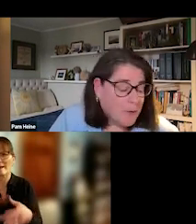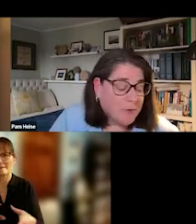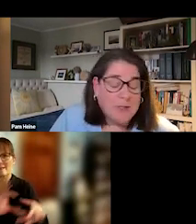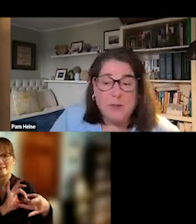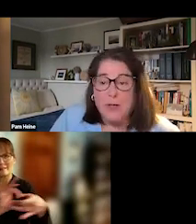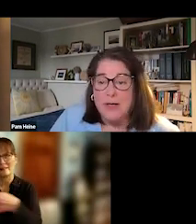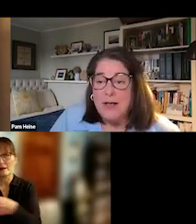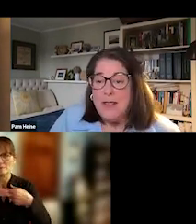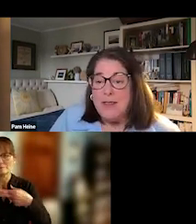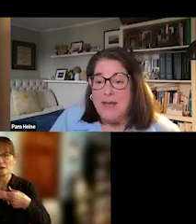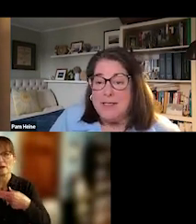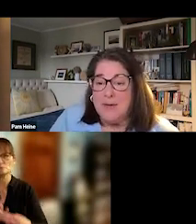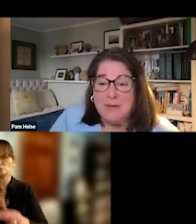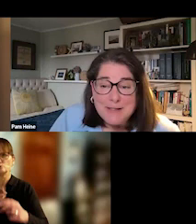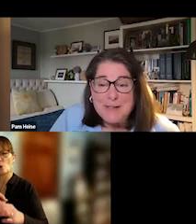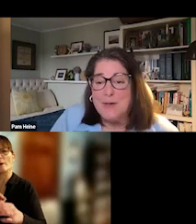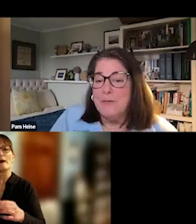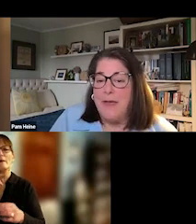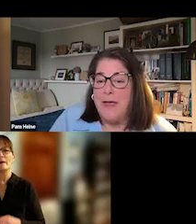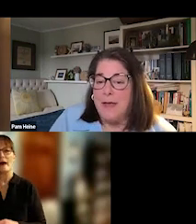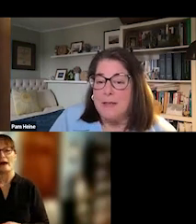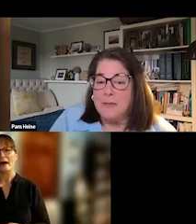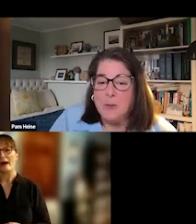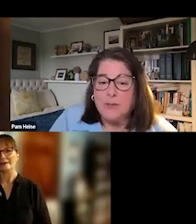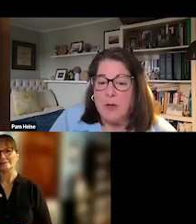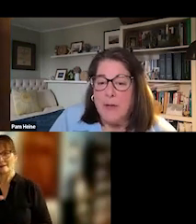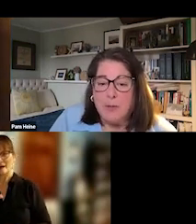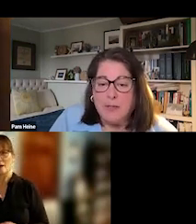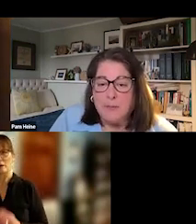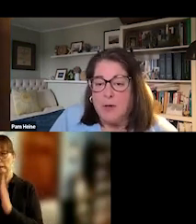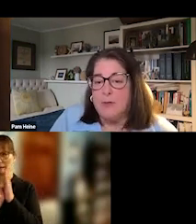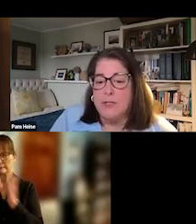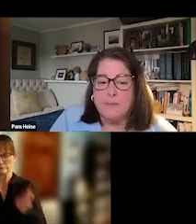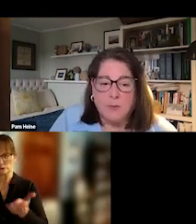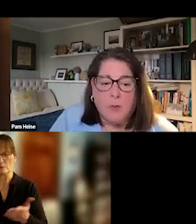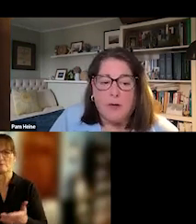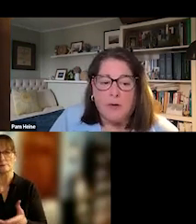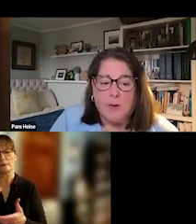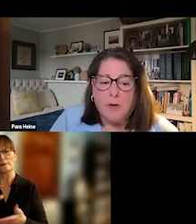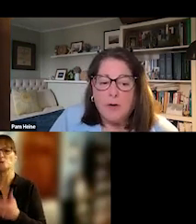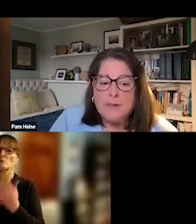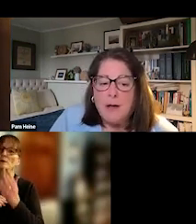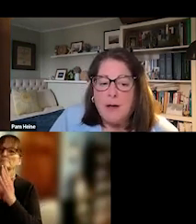so we encourage you to join the ACL listserv, and SOAR is all about building partnerships and growing our networks.